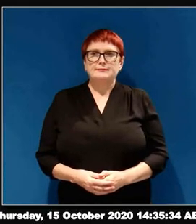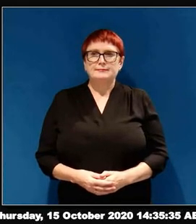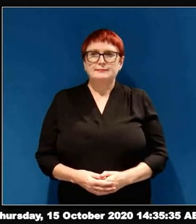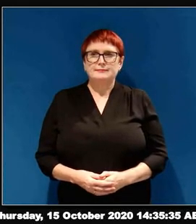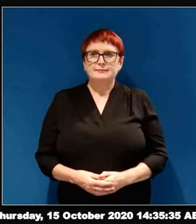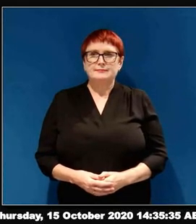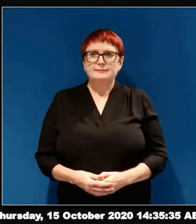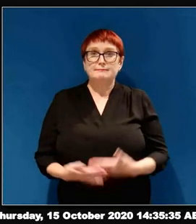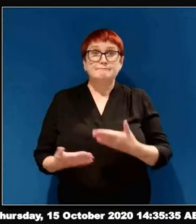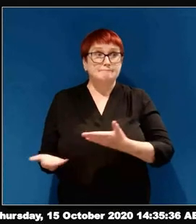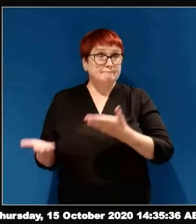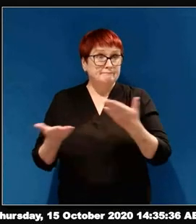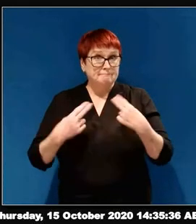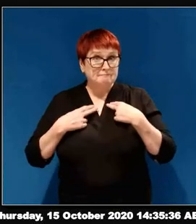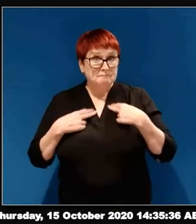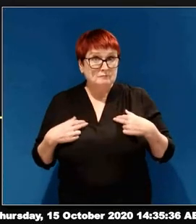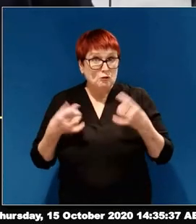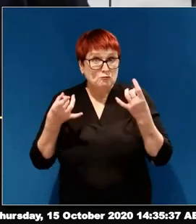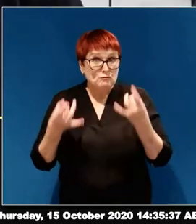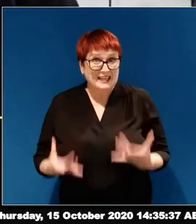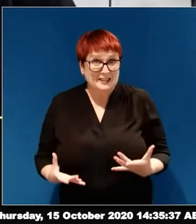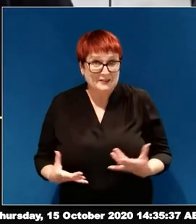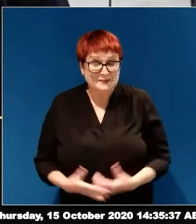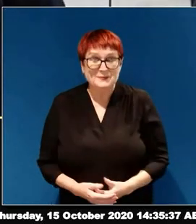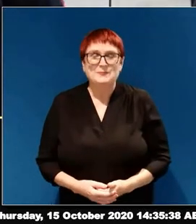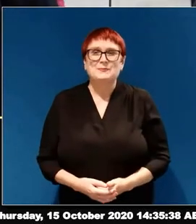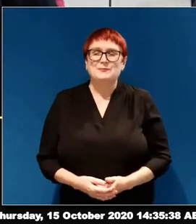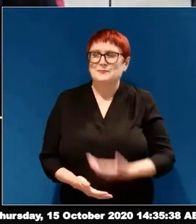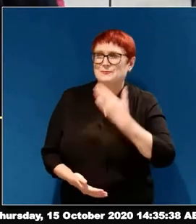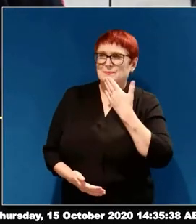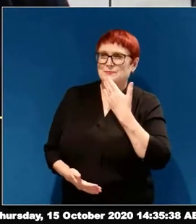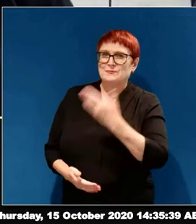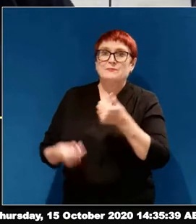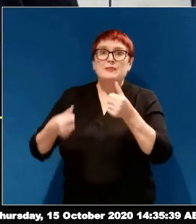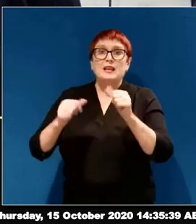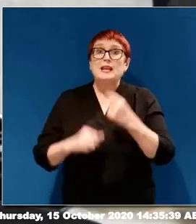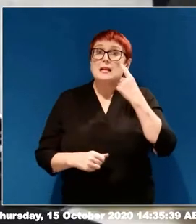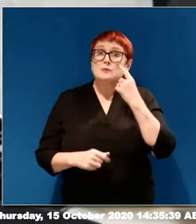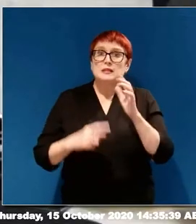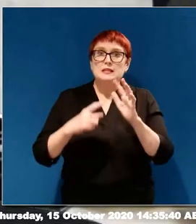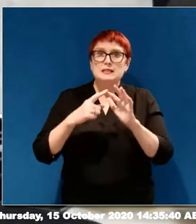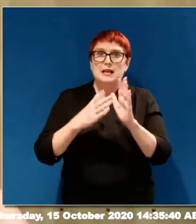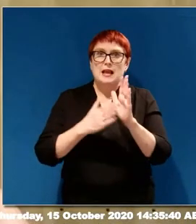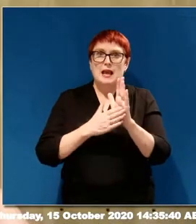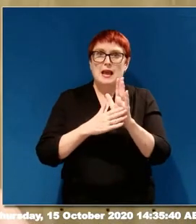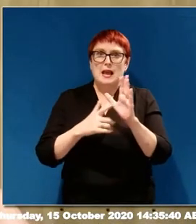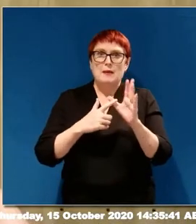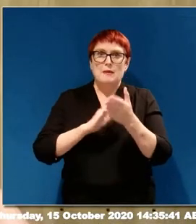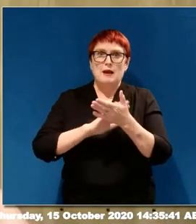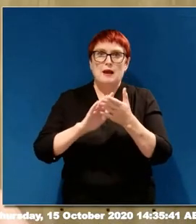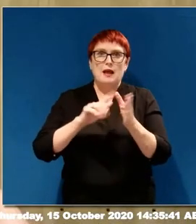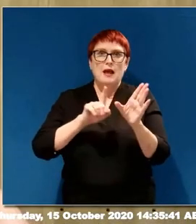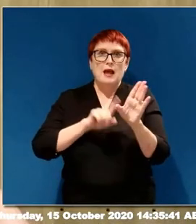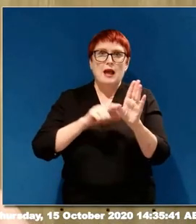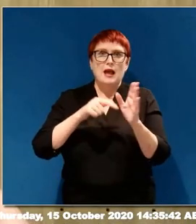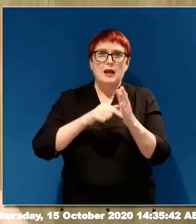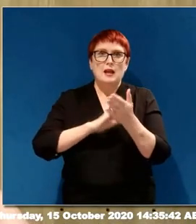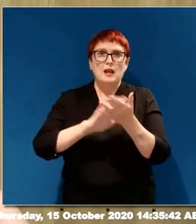Thank you. The next witness is Emma Haythorpe. We are grateful she's here with us in person in Brisbane.